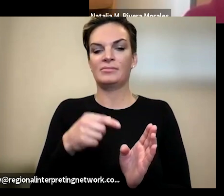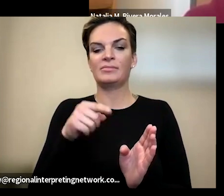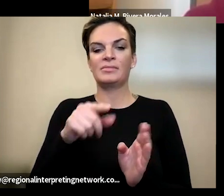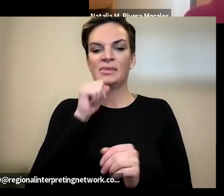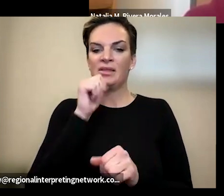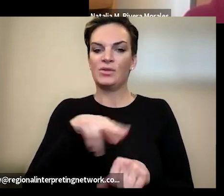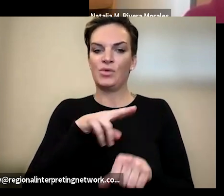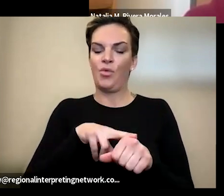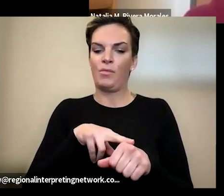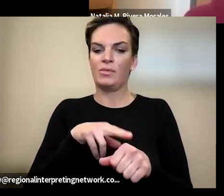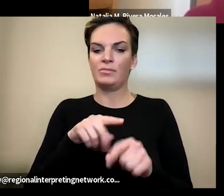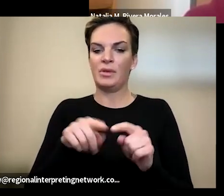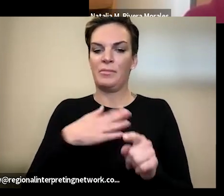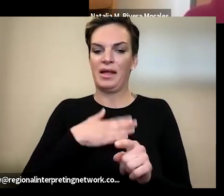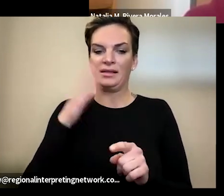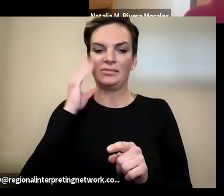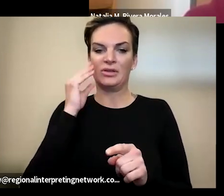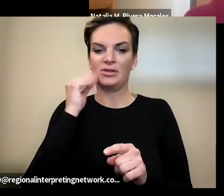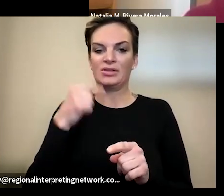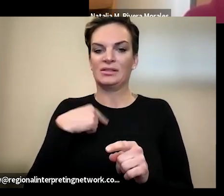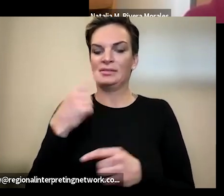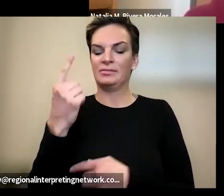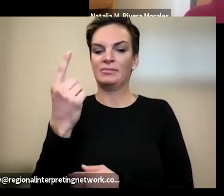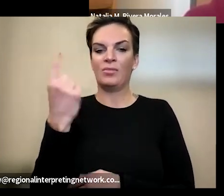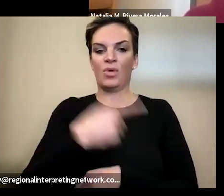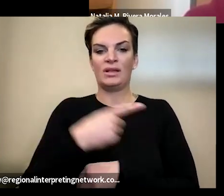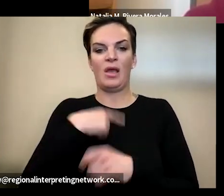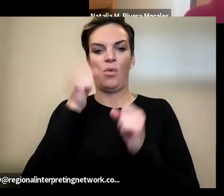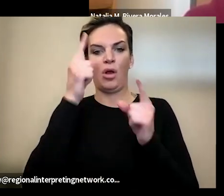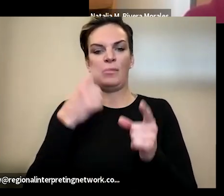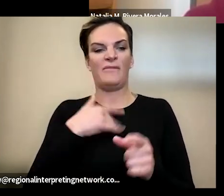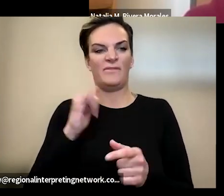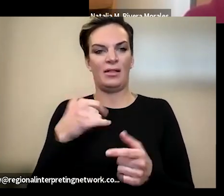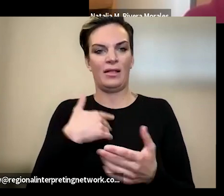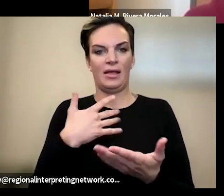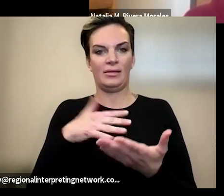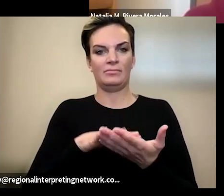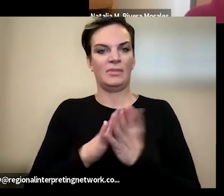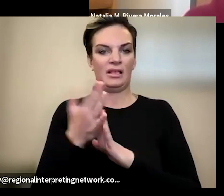my experience was I woke up one morning and felt like I had aged 70 years. That's that's